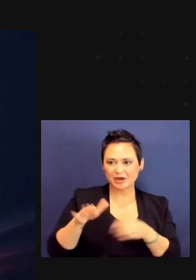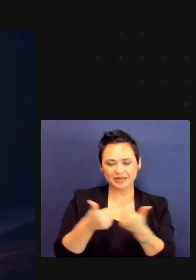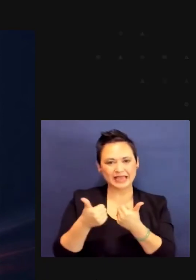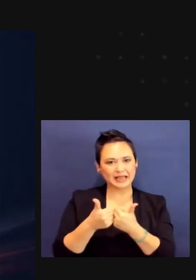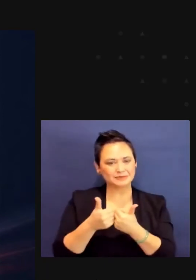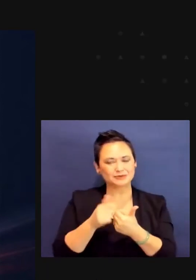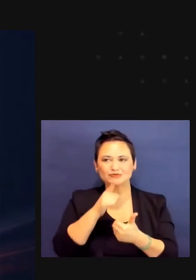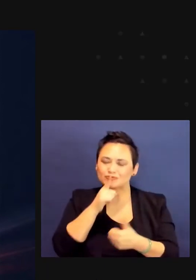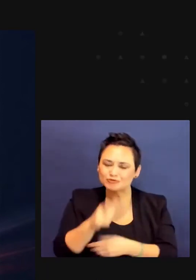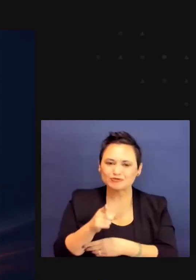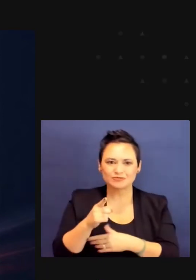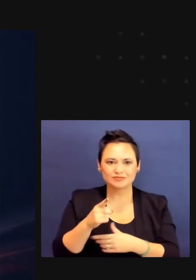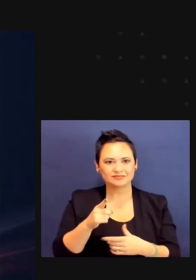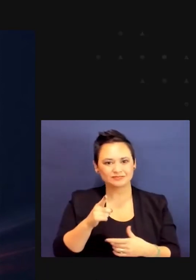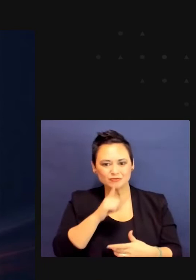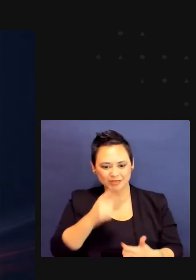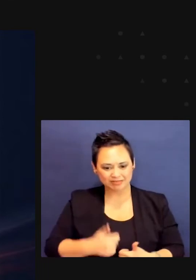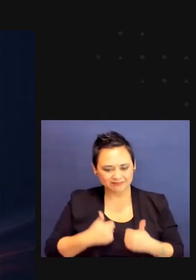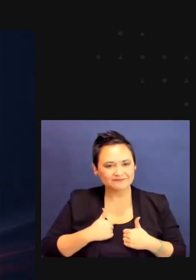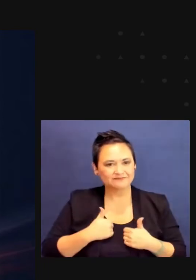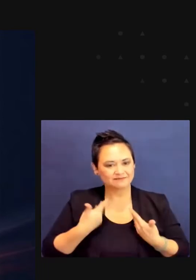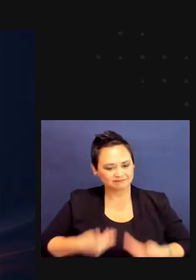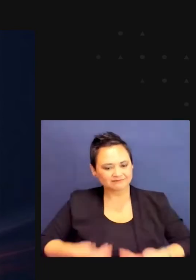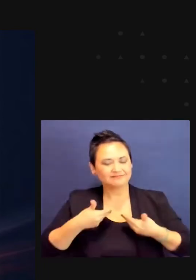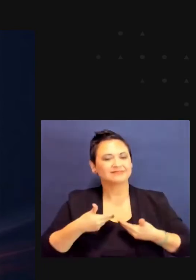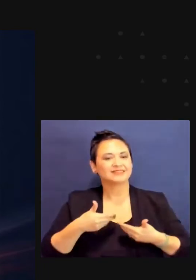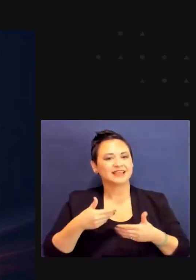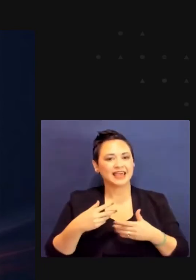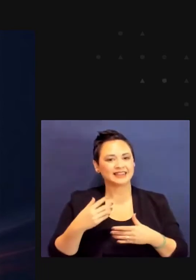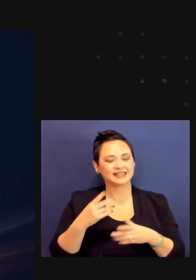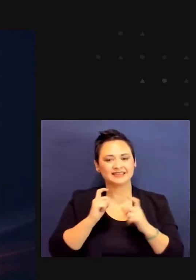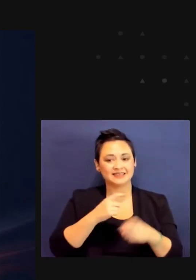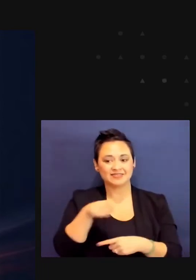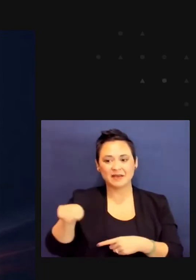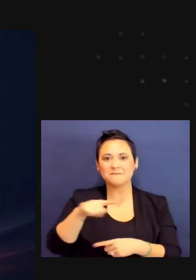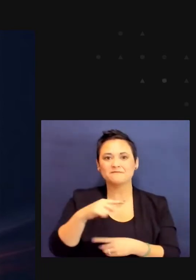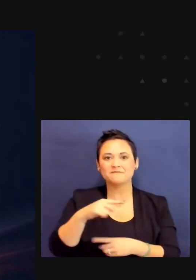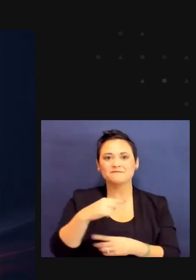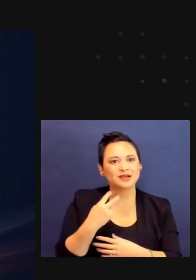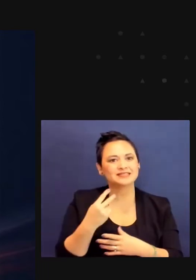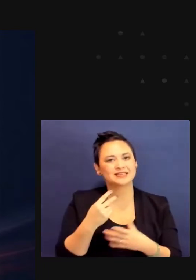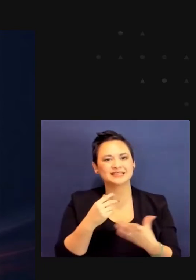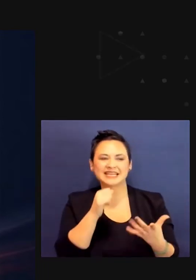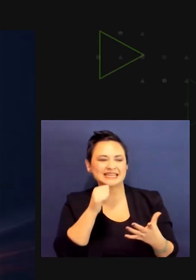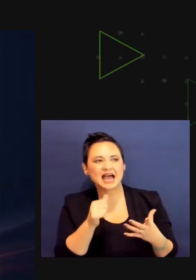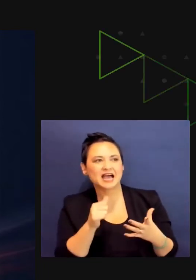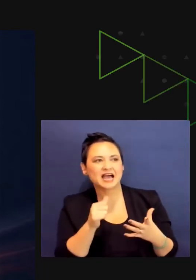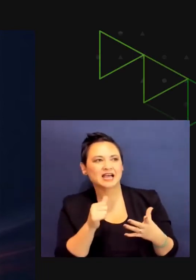versus trying to represent a group whose experiences are not their own. Or creating experiences that are centered only